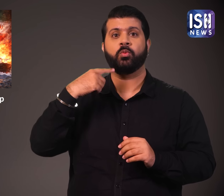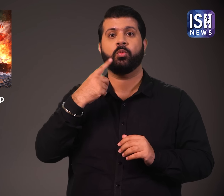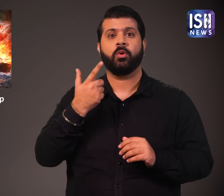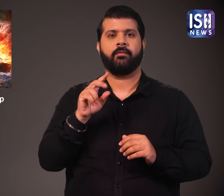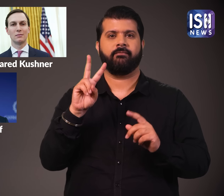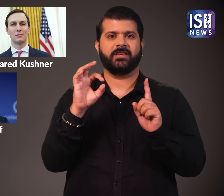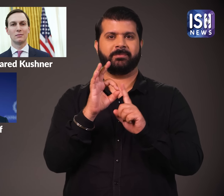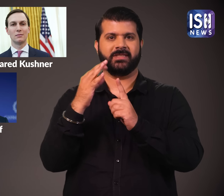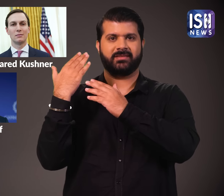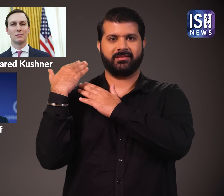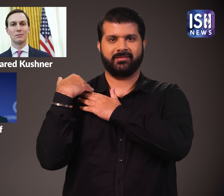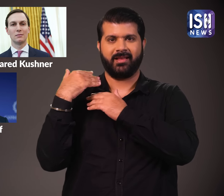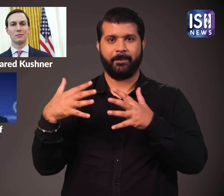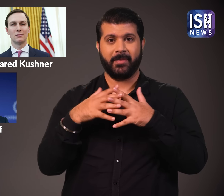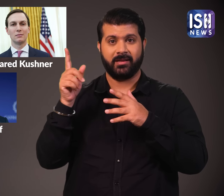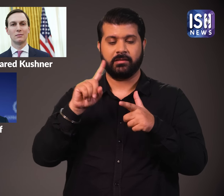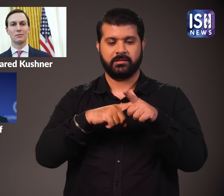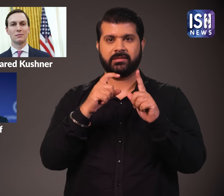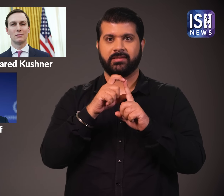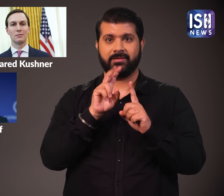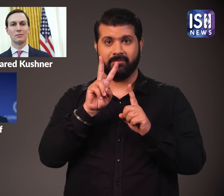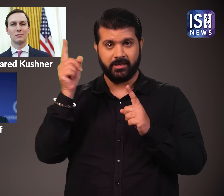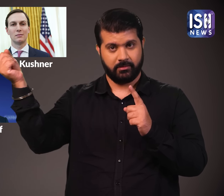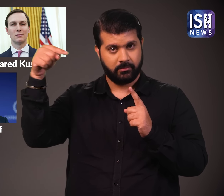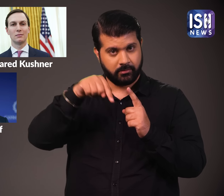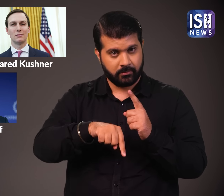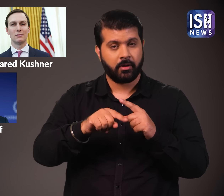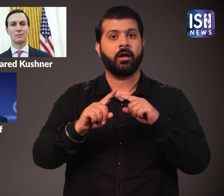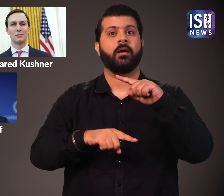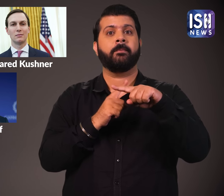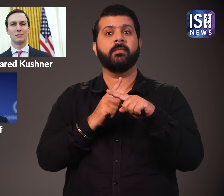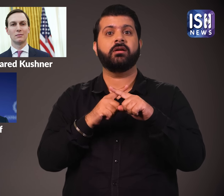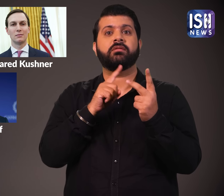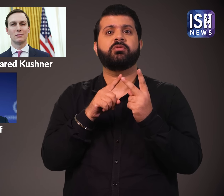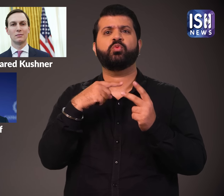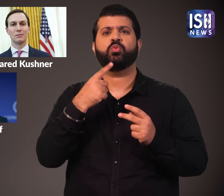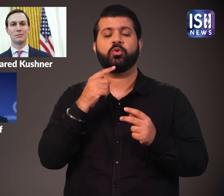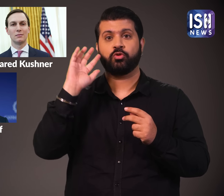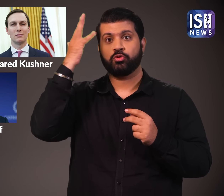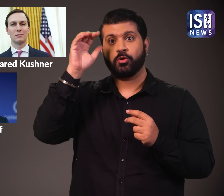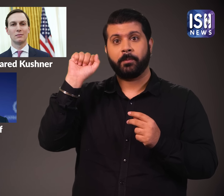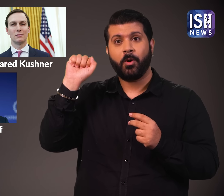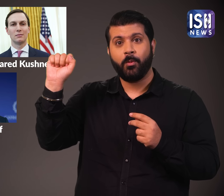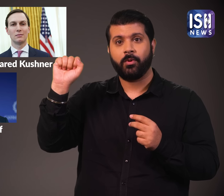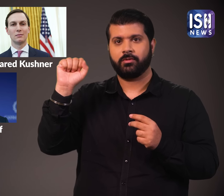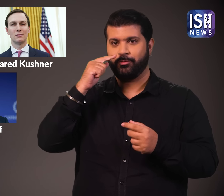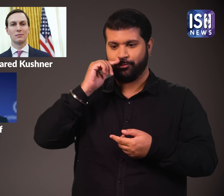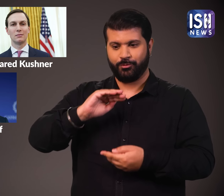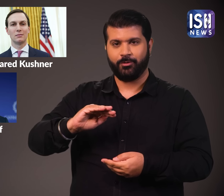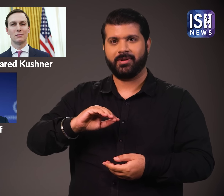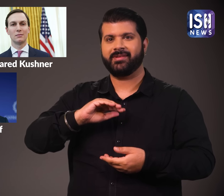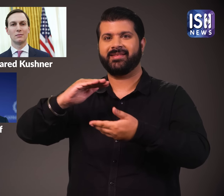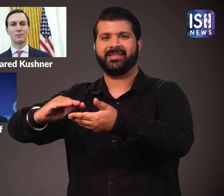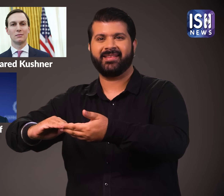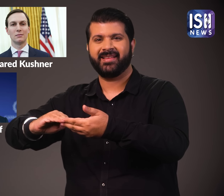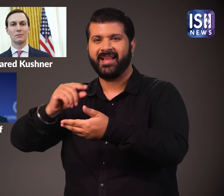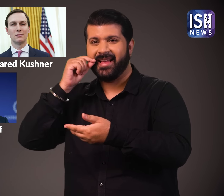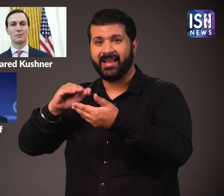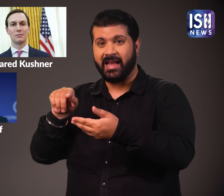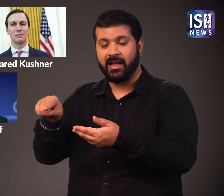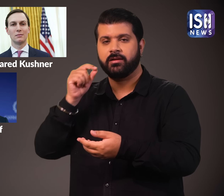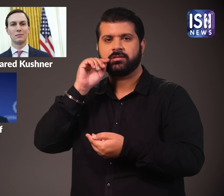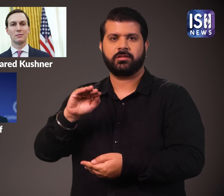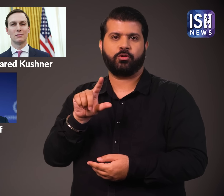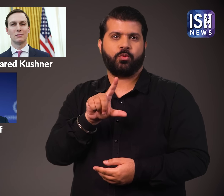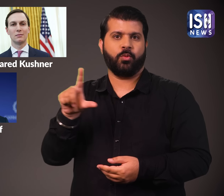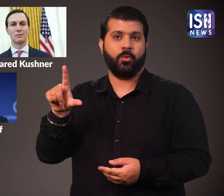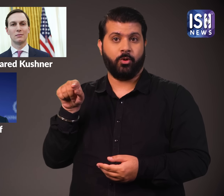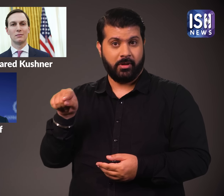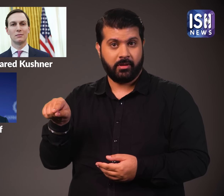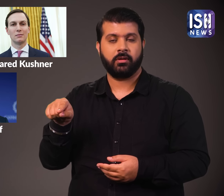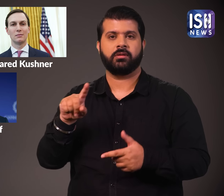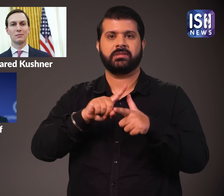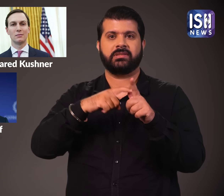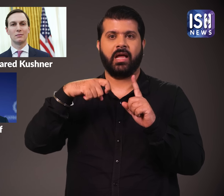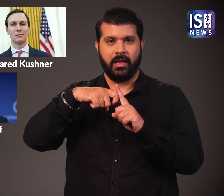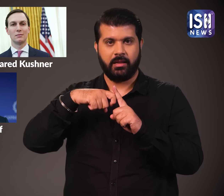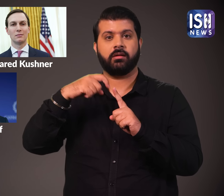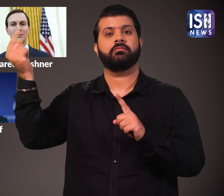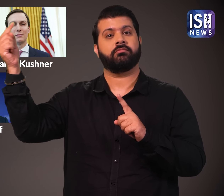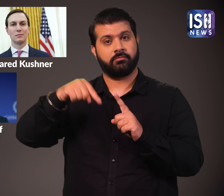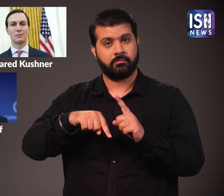However, U.S. Vice President JD Vance attended, along with President Donald Trump’s son-in-law Jared Kushner